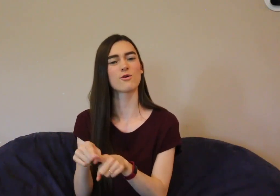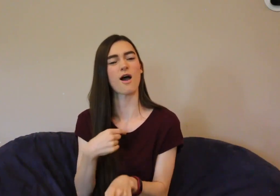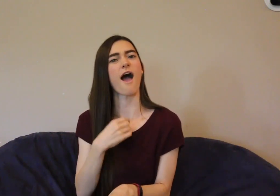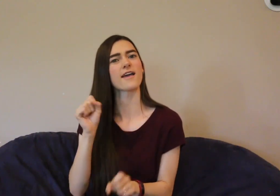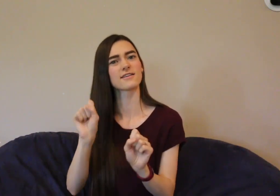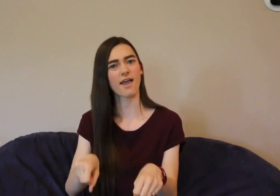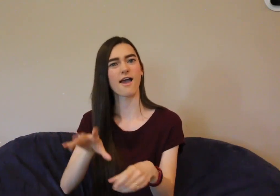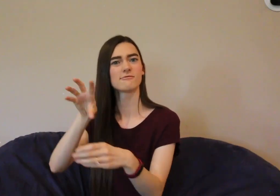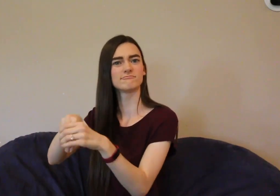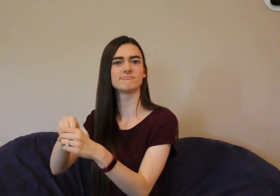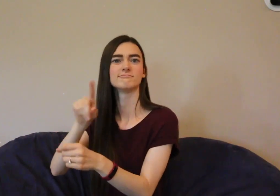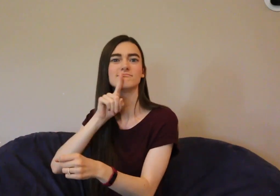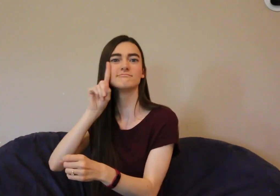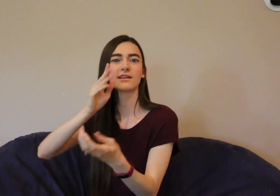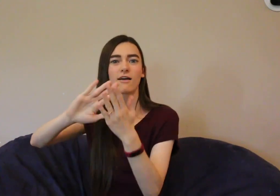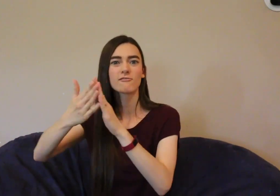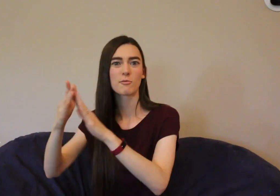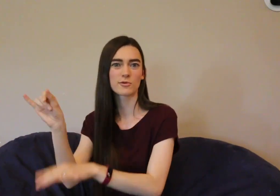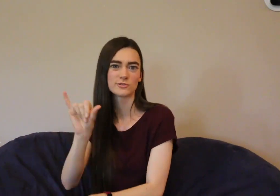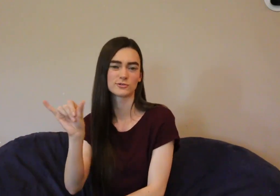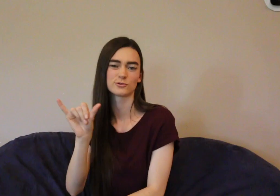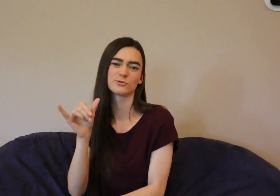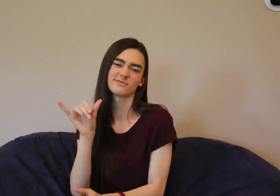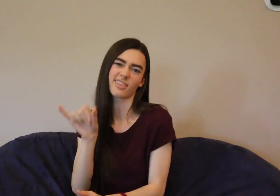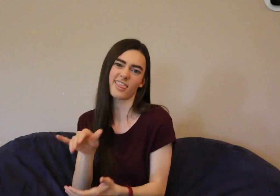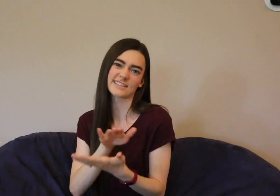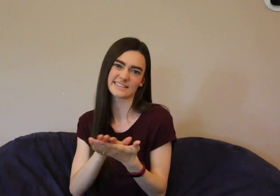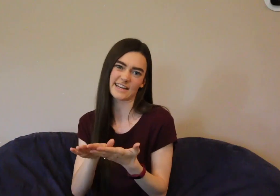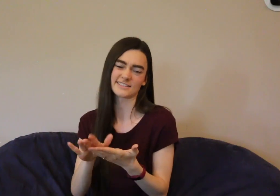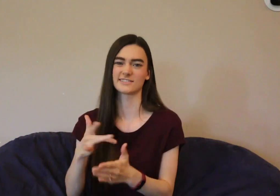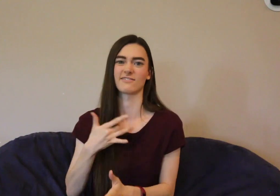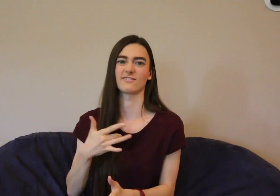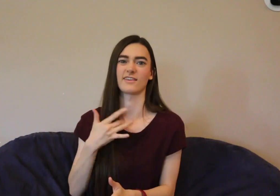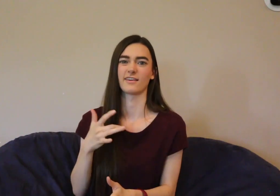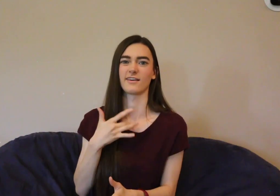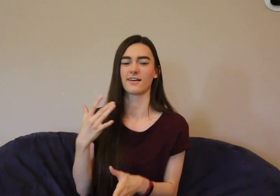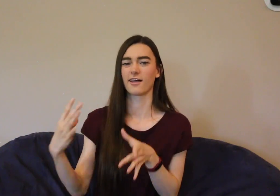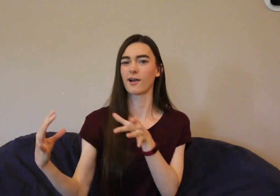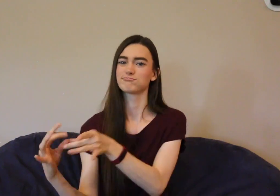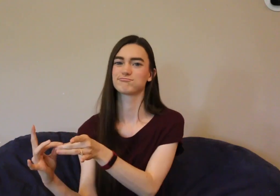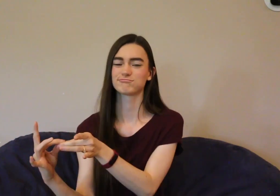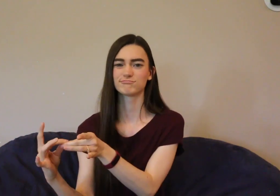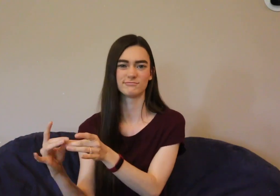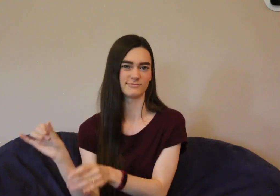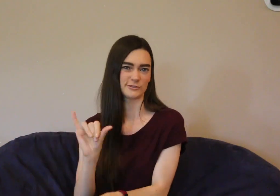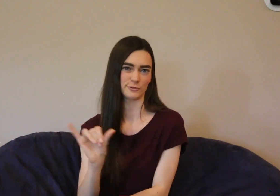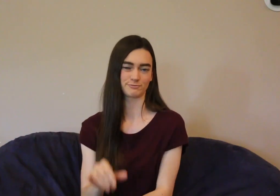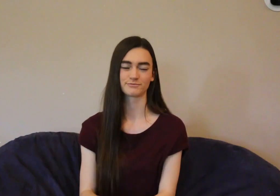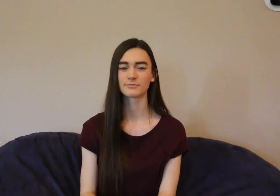But, also I can be involved in the deaf community too and that's nice being able to feel connected there as well